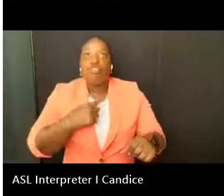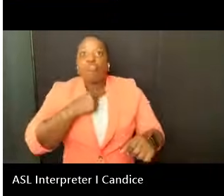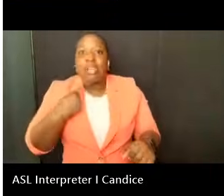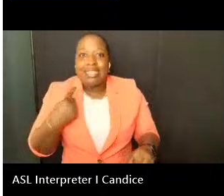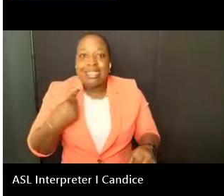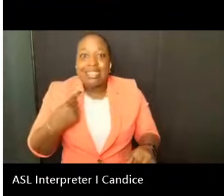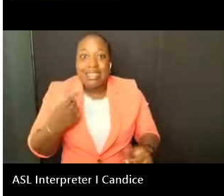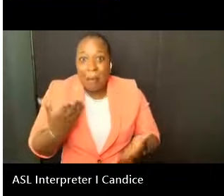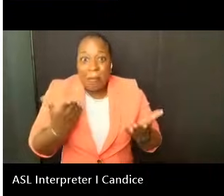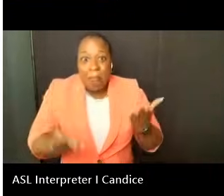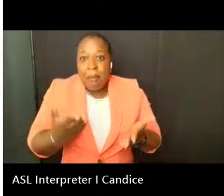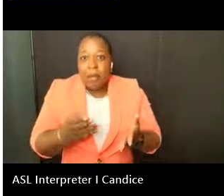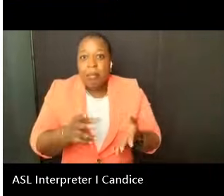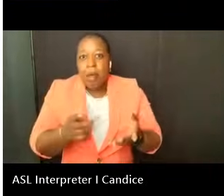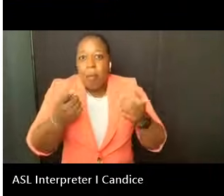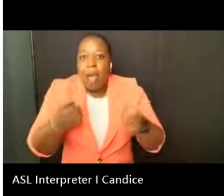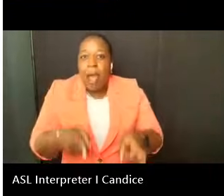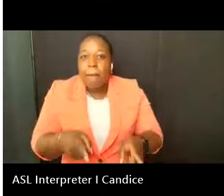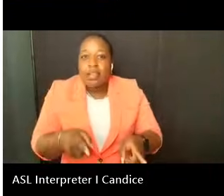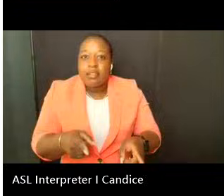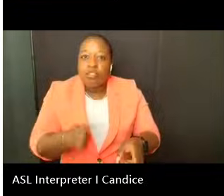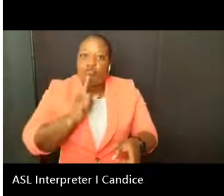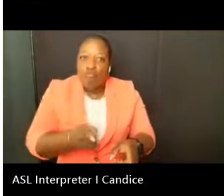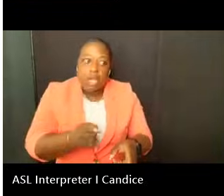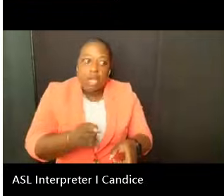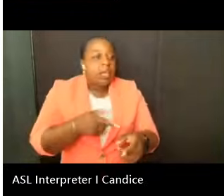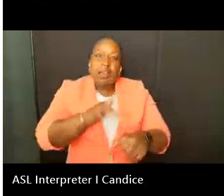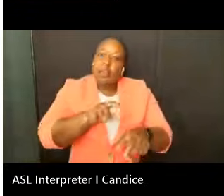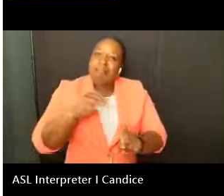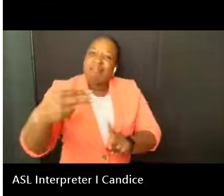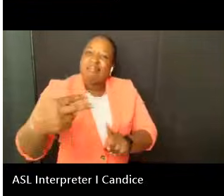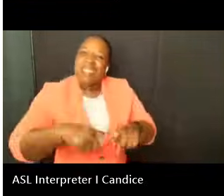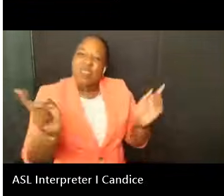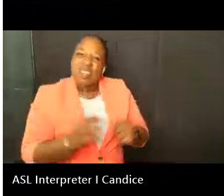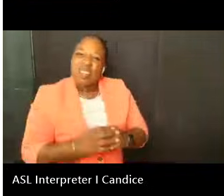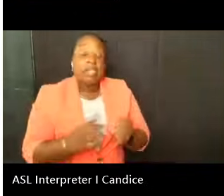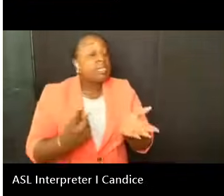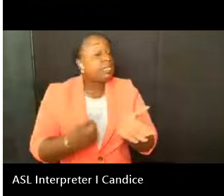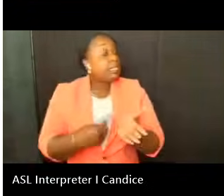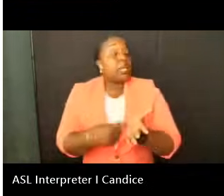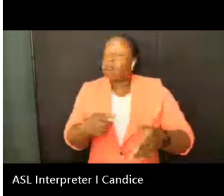of thinking about it. So, some pediatricians might say a six-year old who has their first